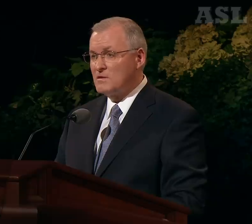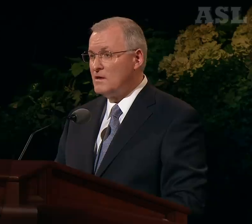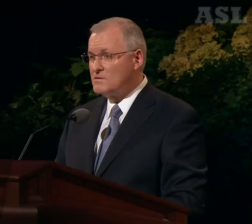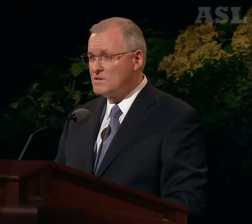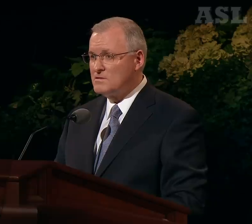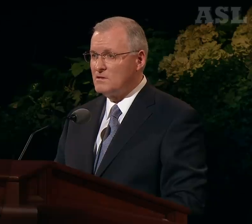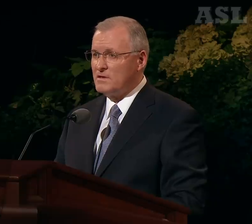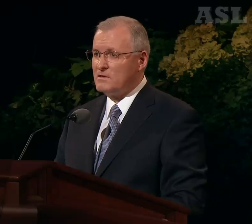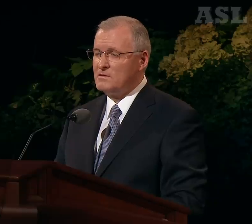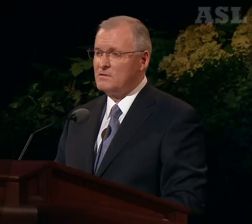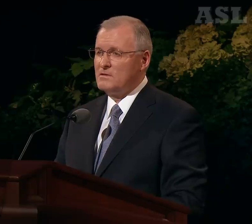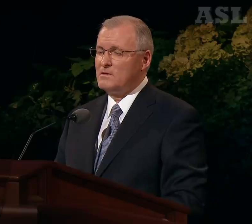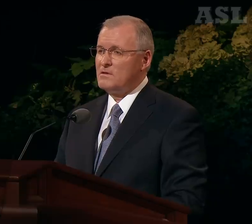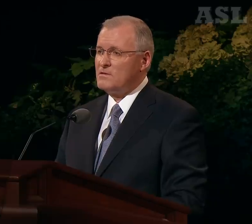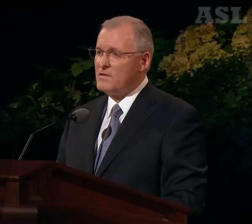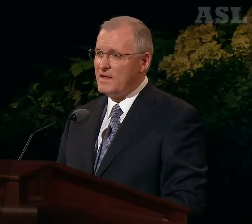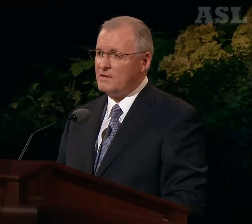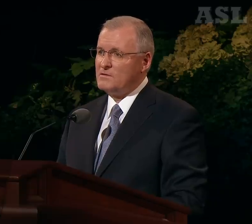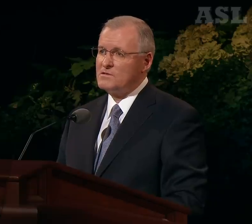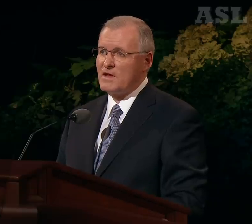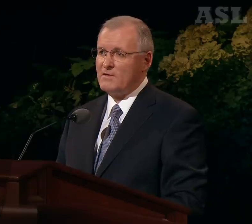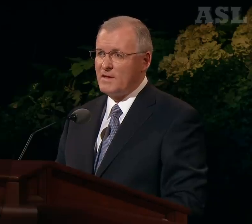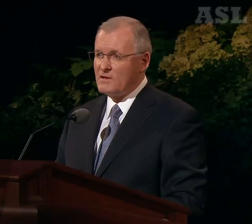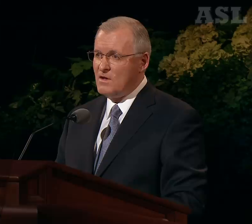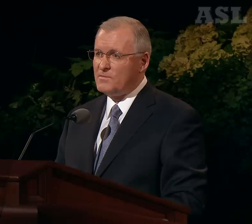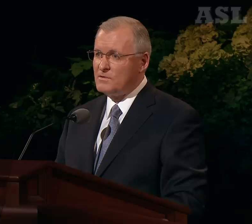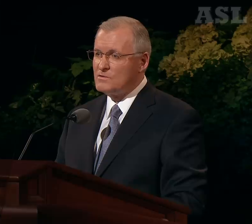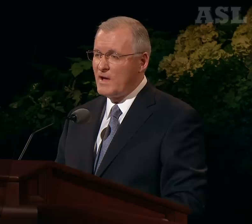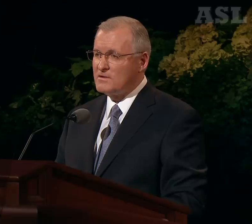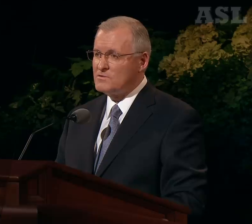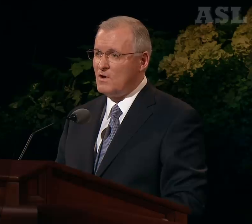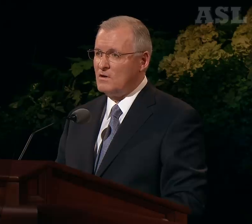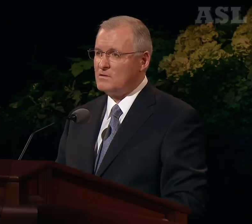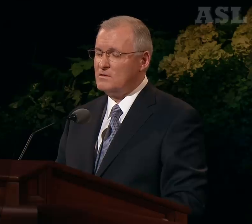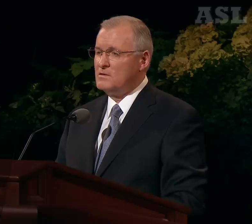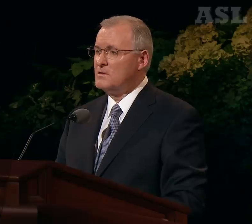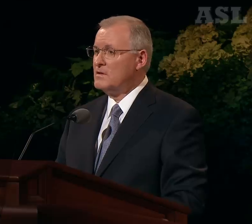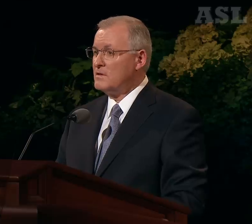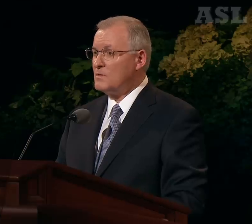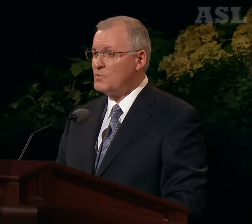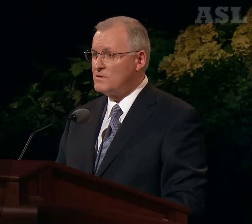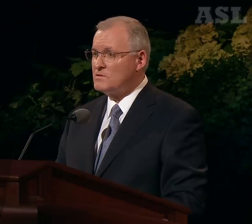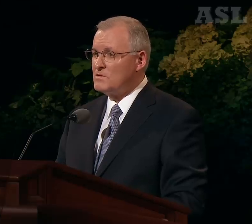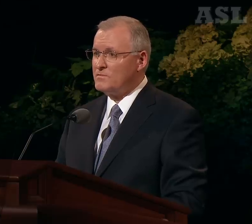"LET VIRTUE GARNISH THY THOUGHTS